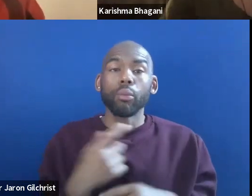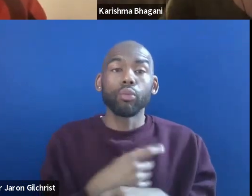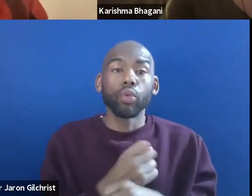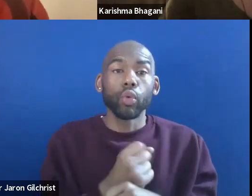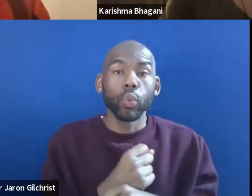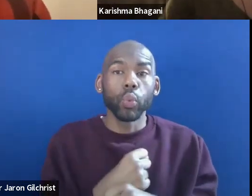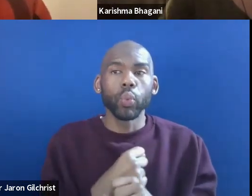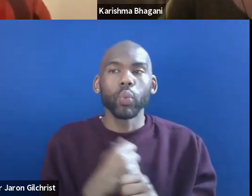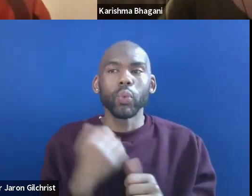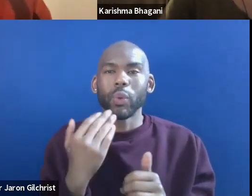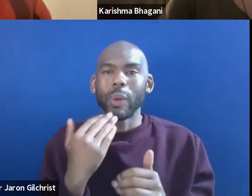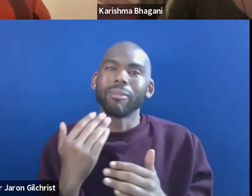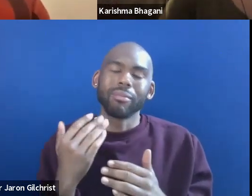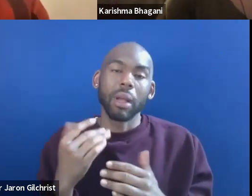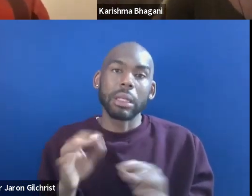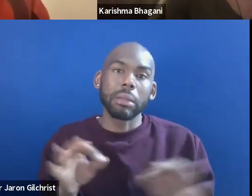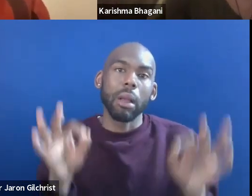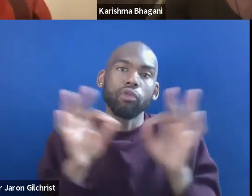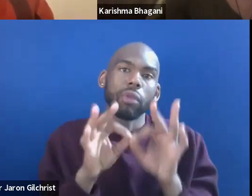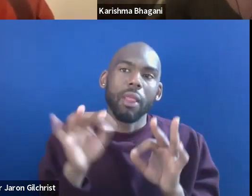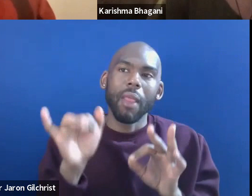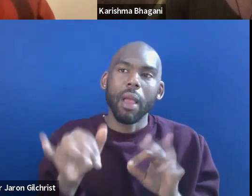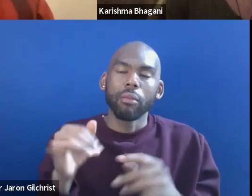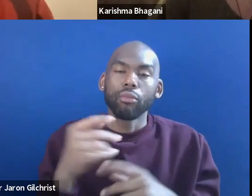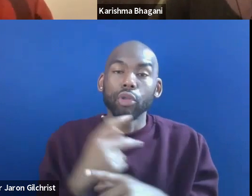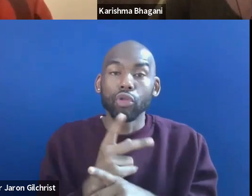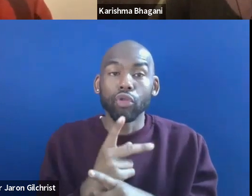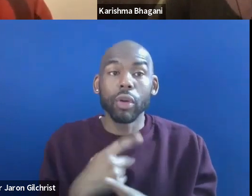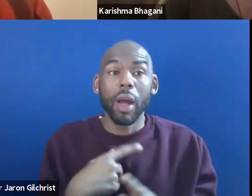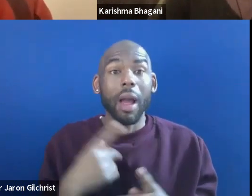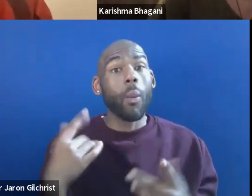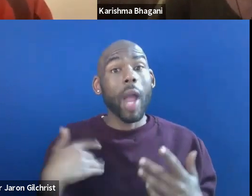So I wish that we had great producers who could just